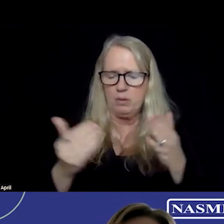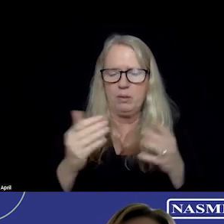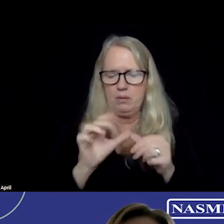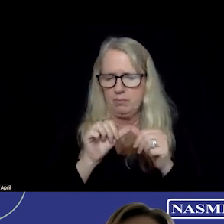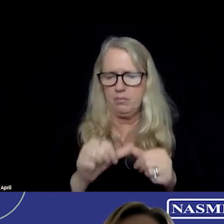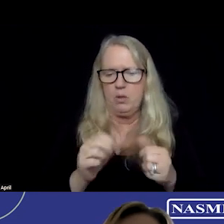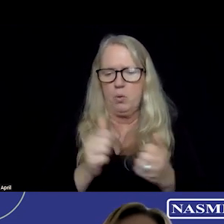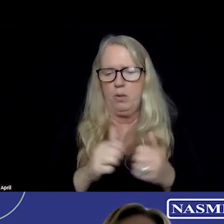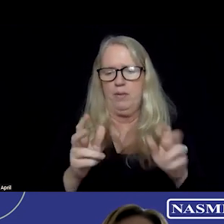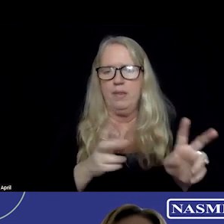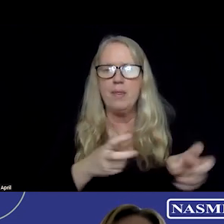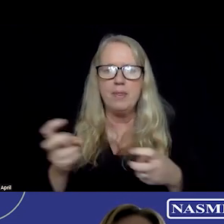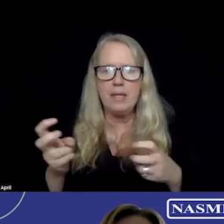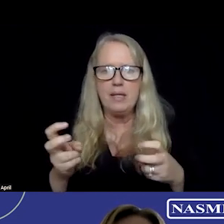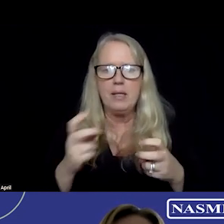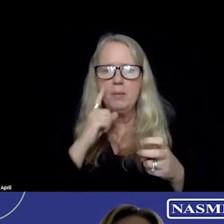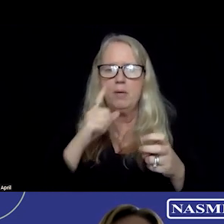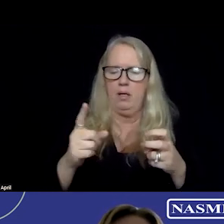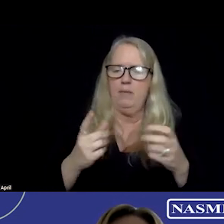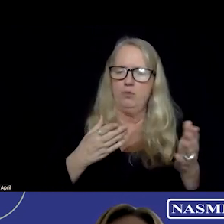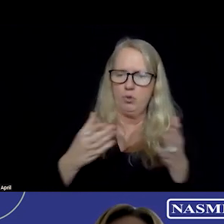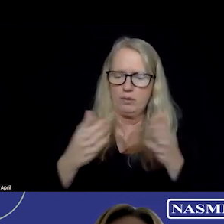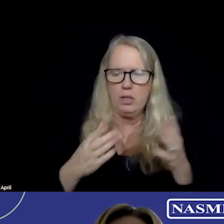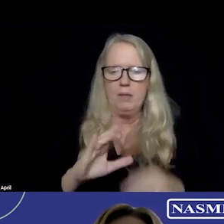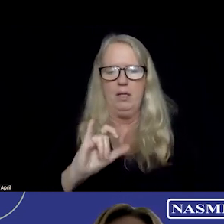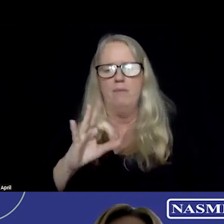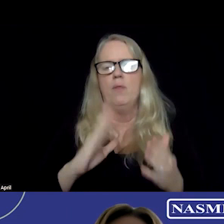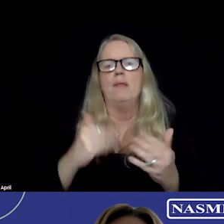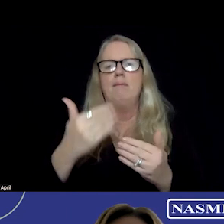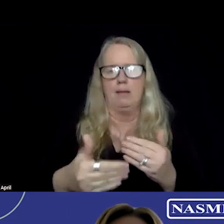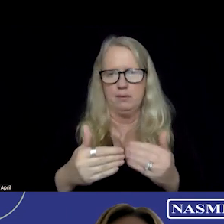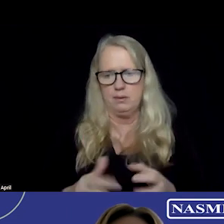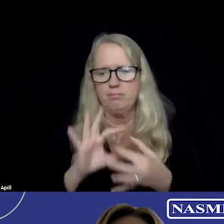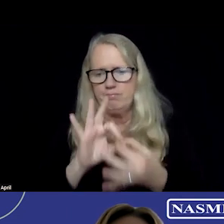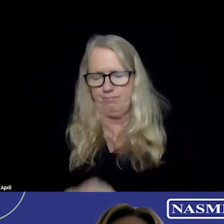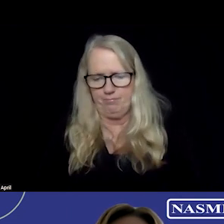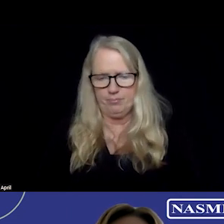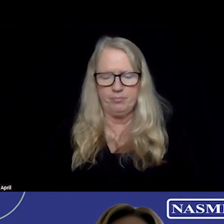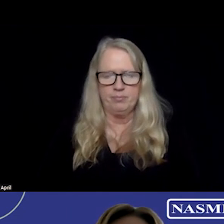THEME OF RURAL SERVICES.